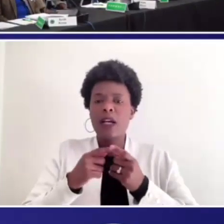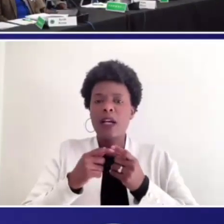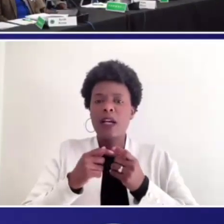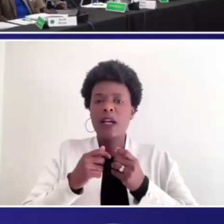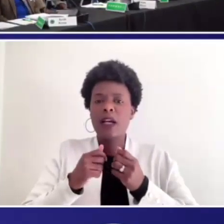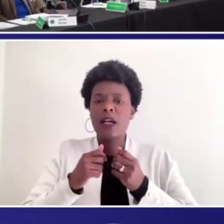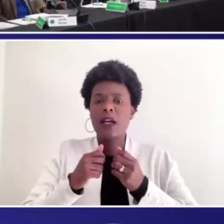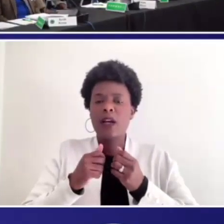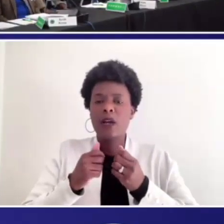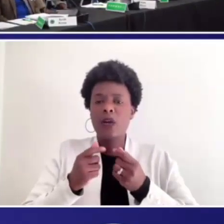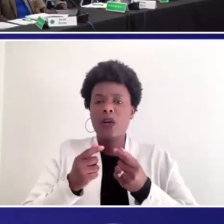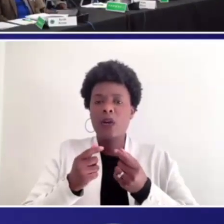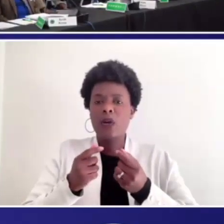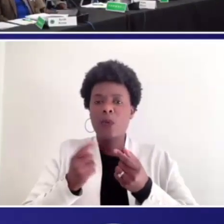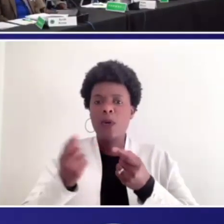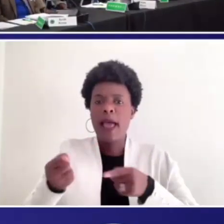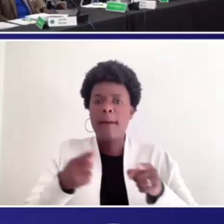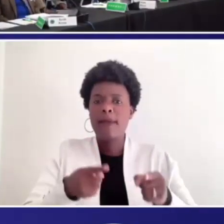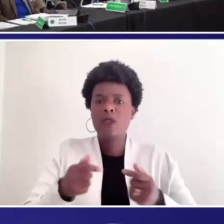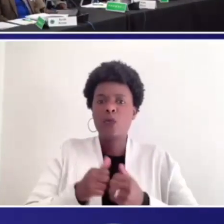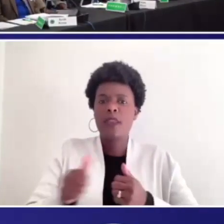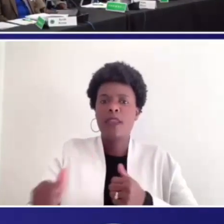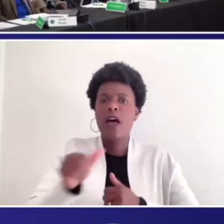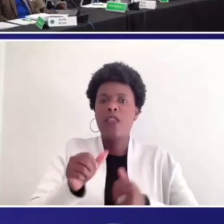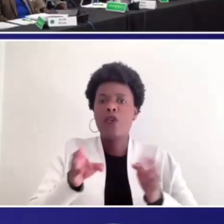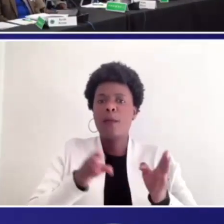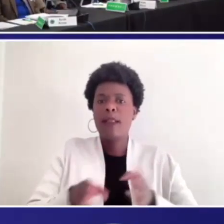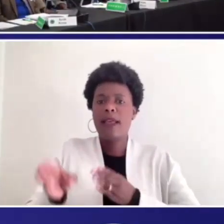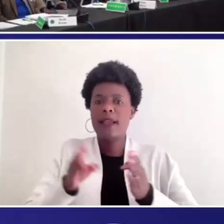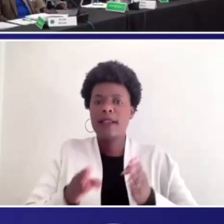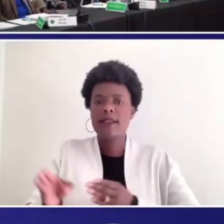plans. So -- but I think in this case,